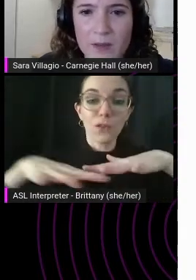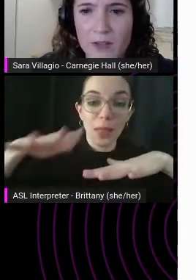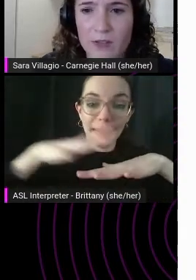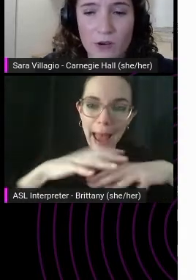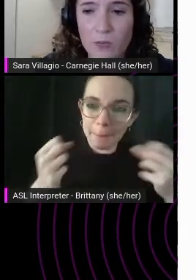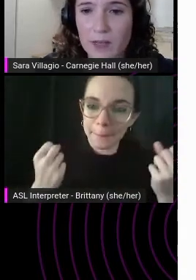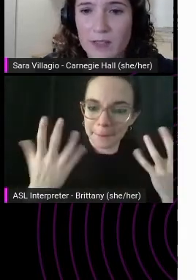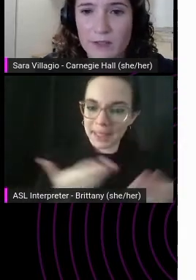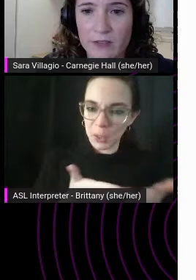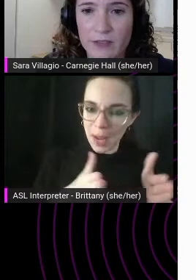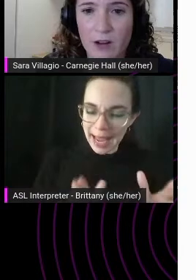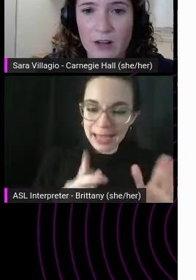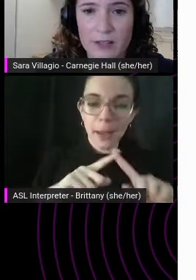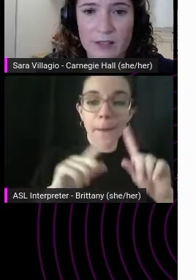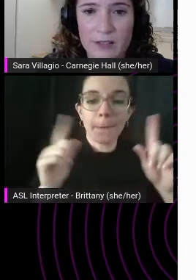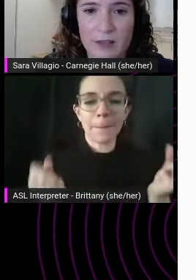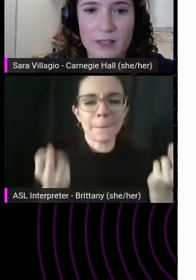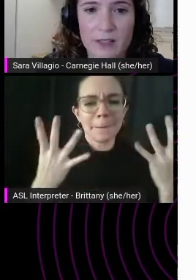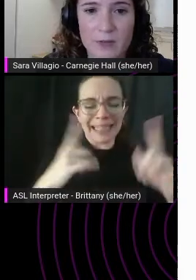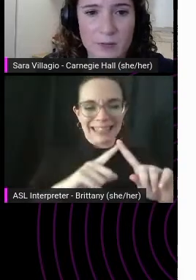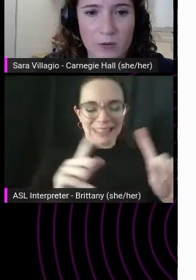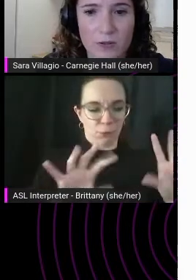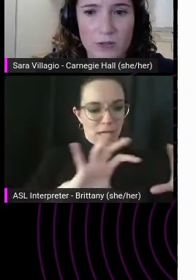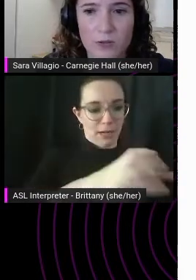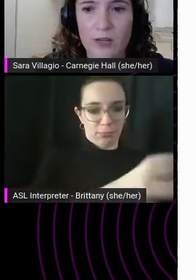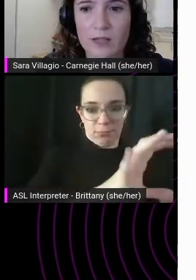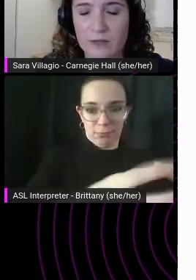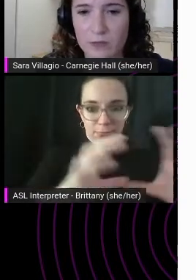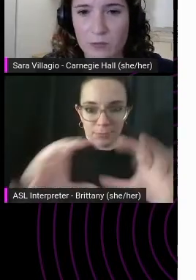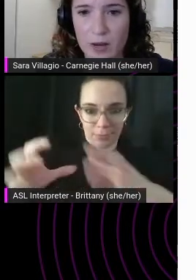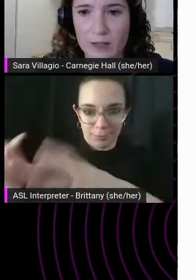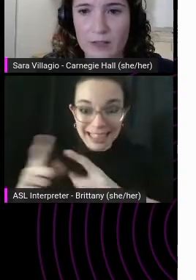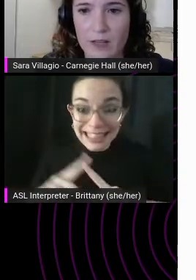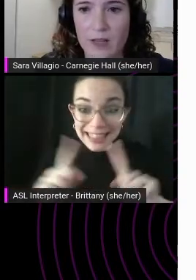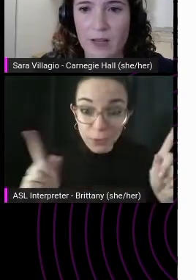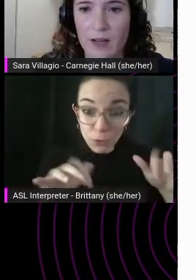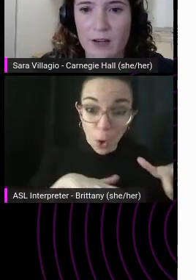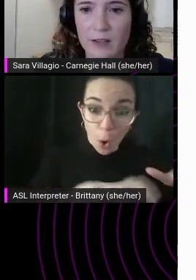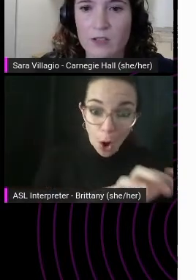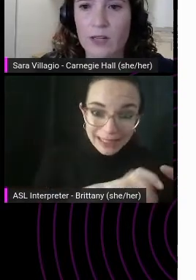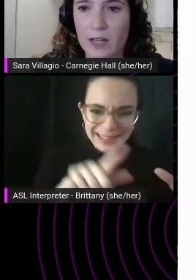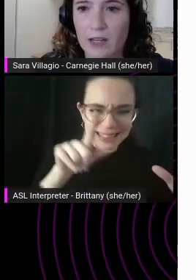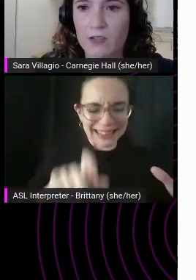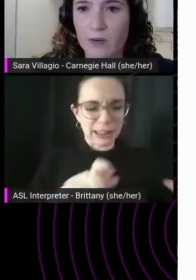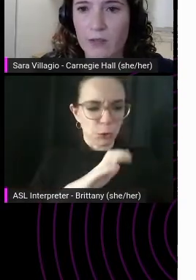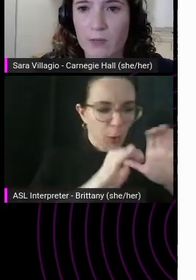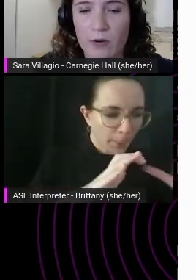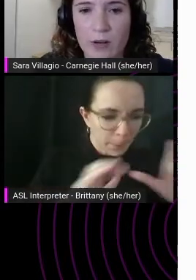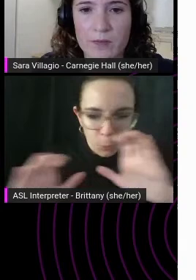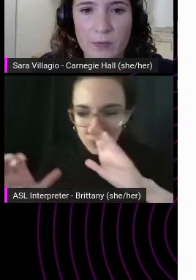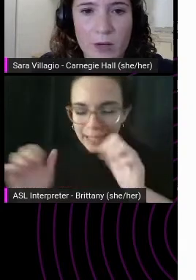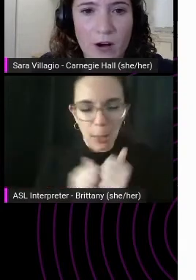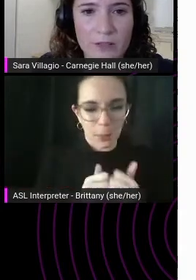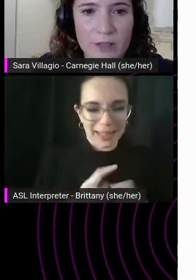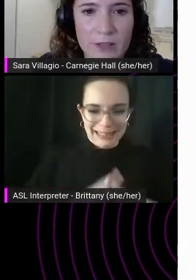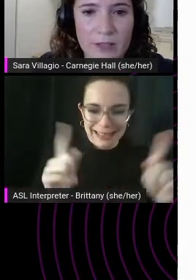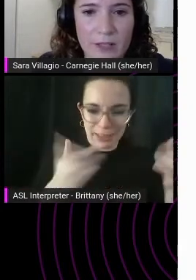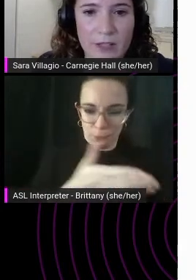but there's so many different audiences that need to be spoken to in different ways to engage around the programs that we offer.